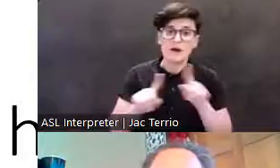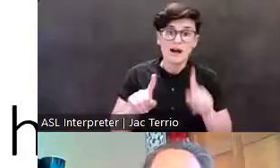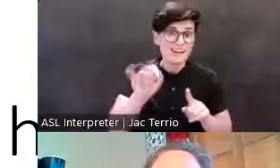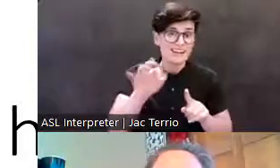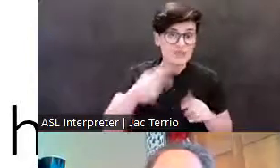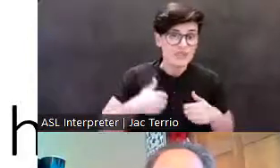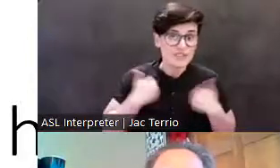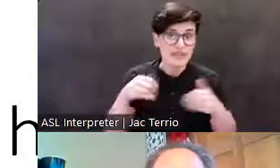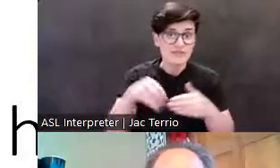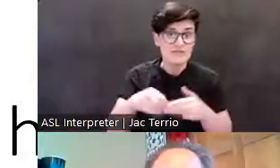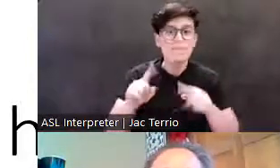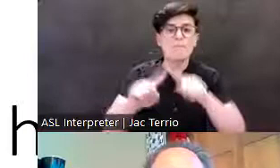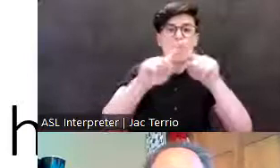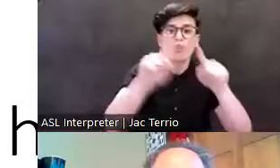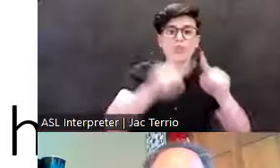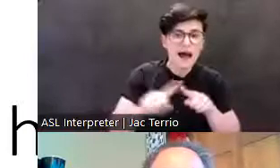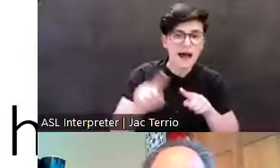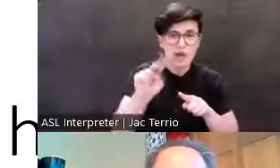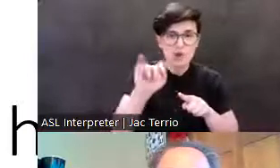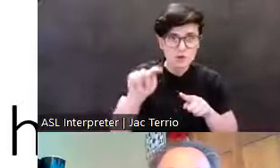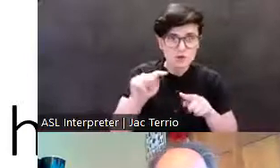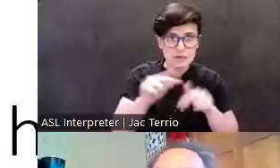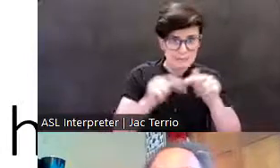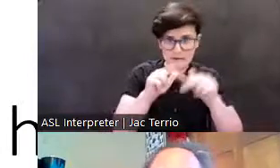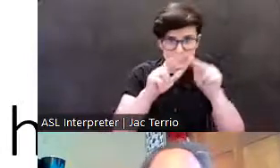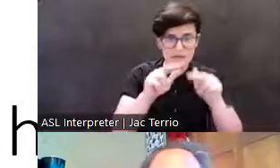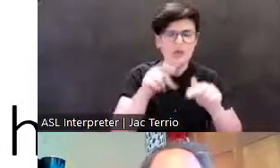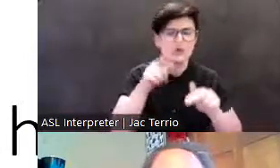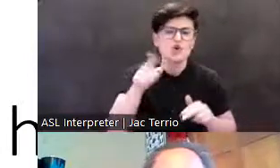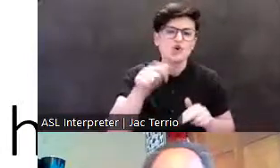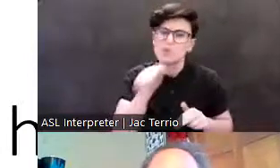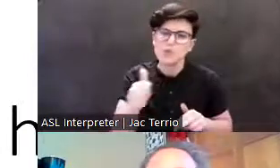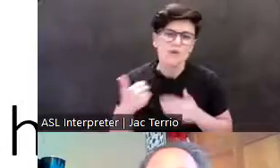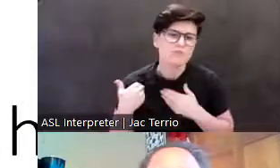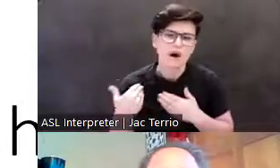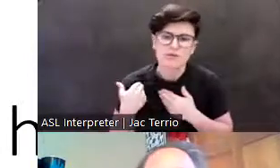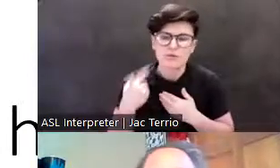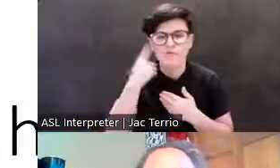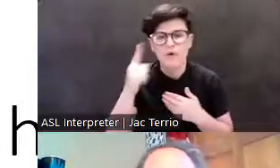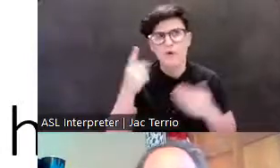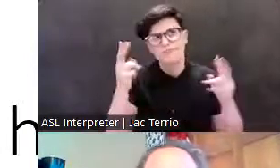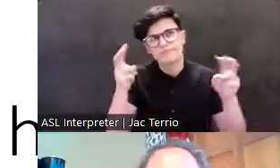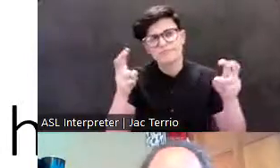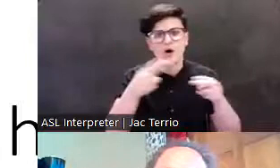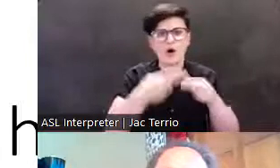You are not responsible for what is called common areas. If you have a shared porch.